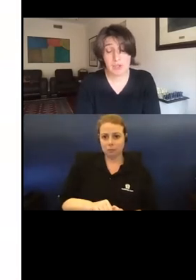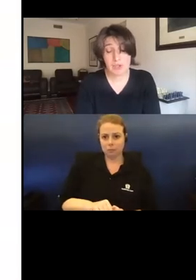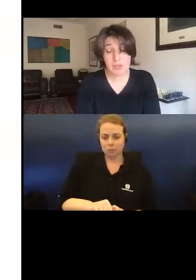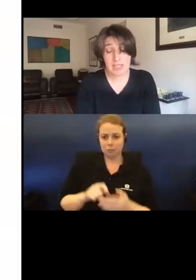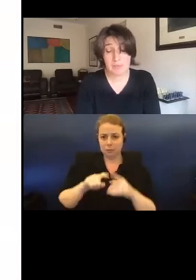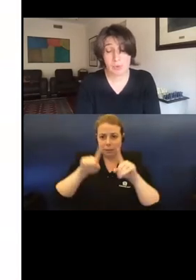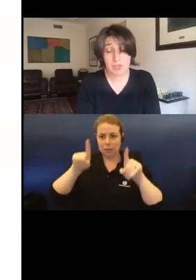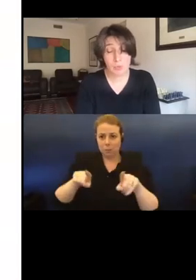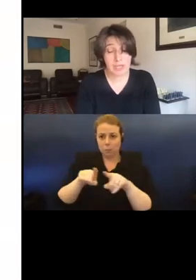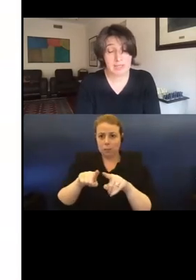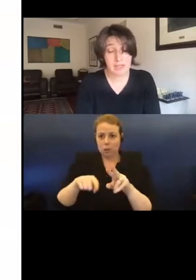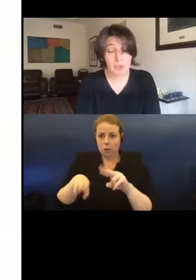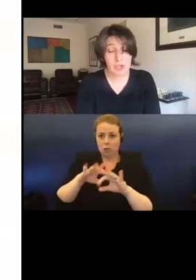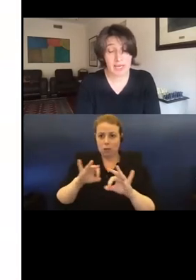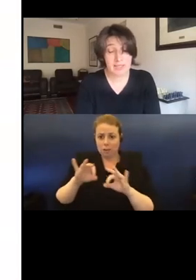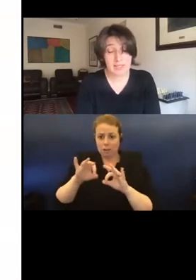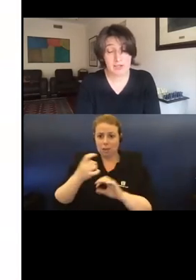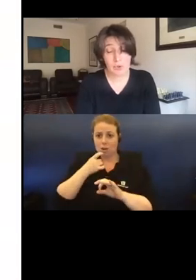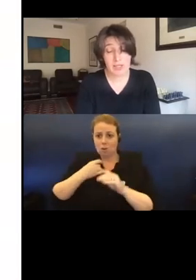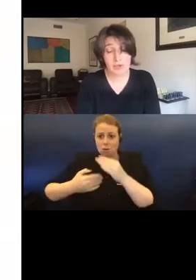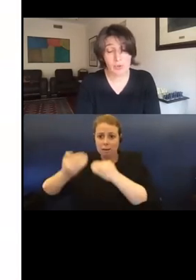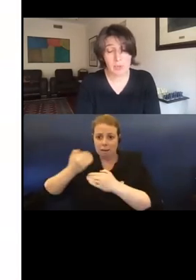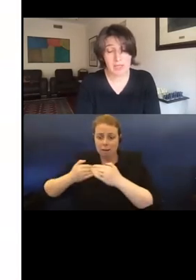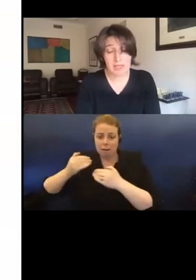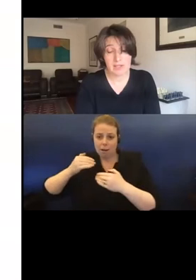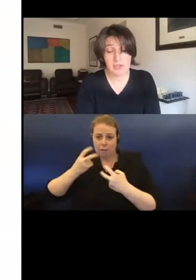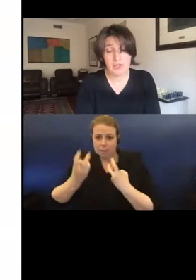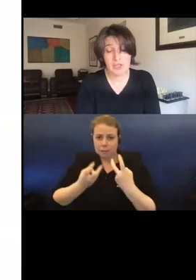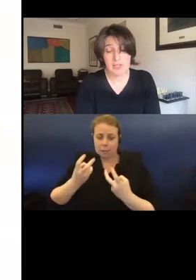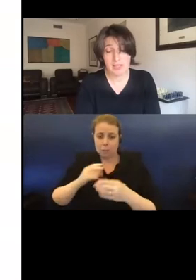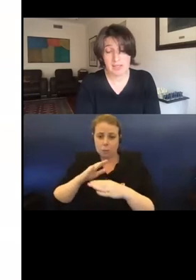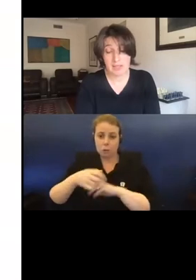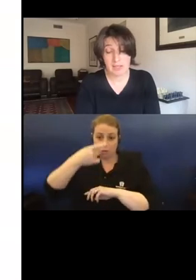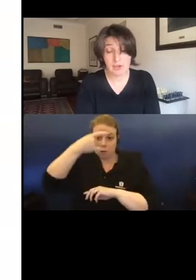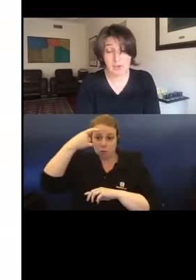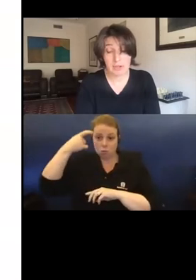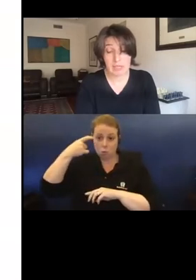that explores the ways in which acts as nuclear trauma indigenous genocide and cultural eurasia